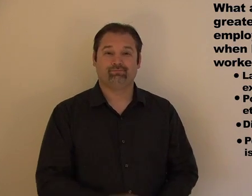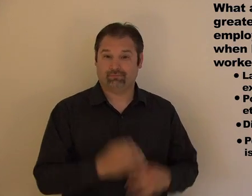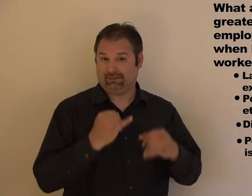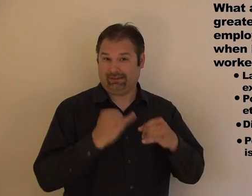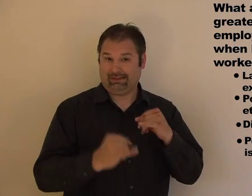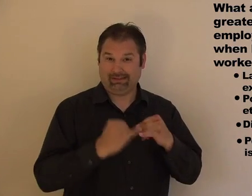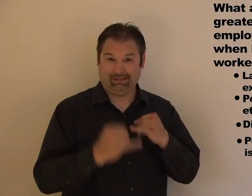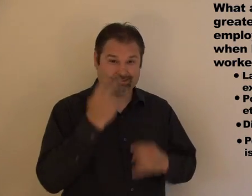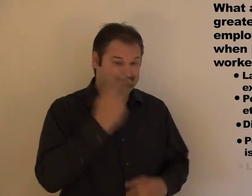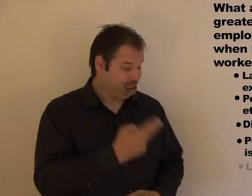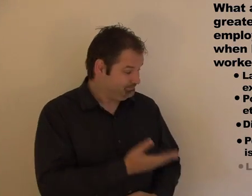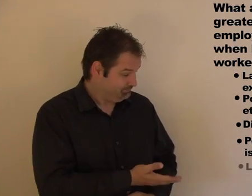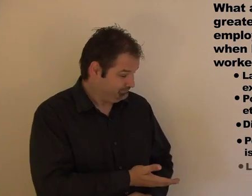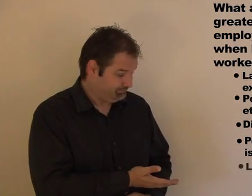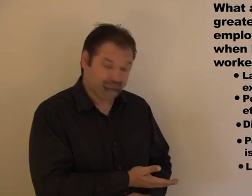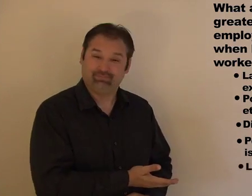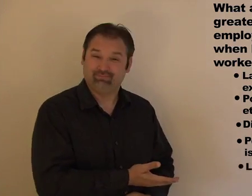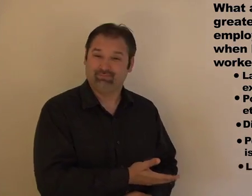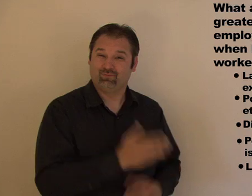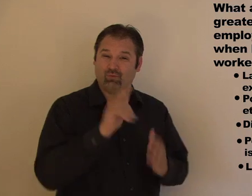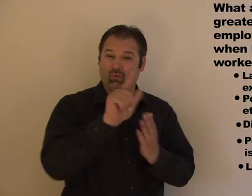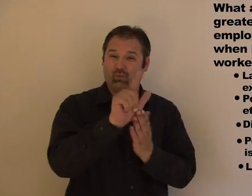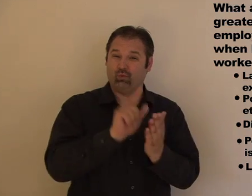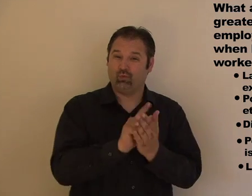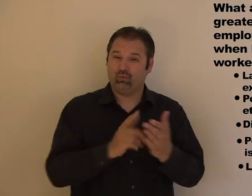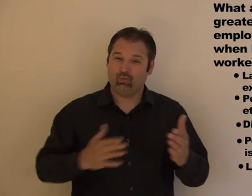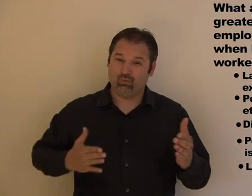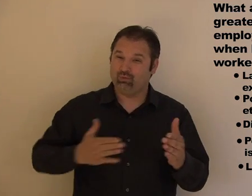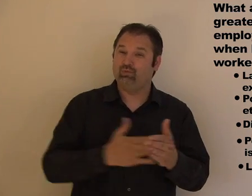Because of these concerns, employers must be very careful